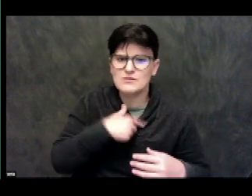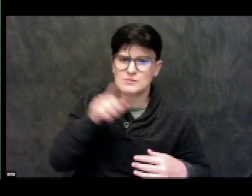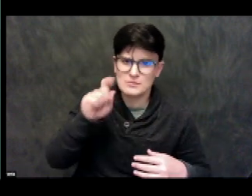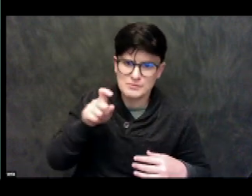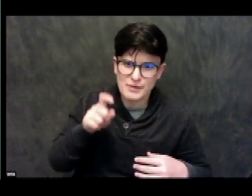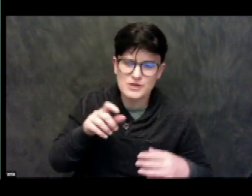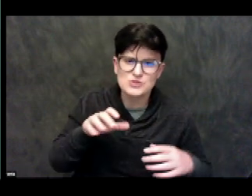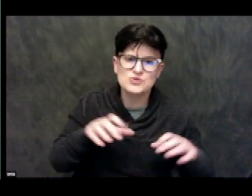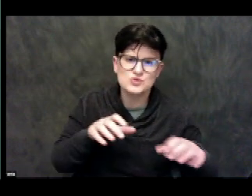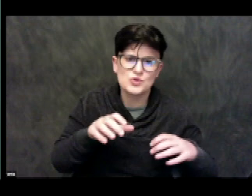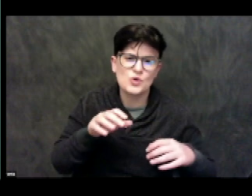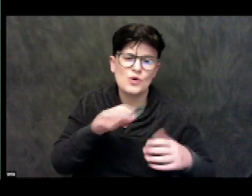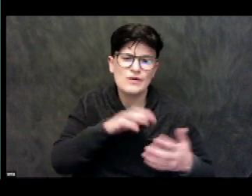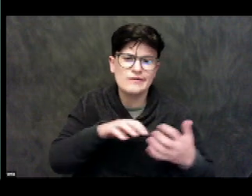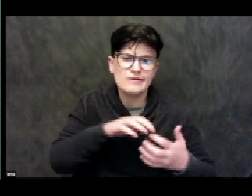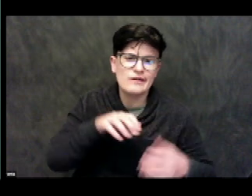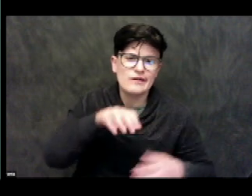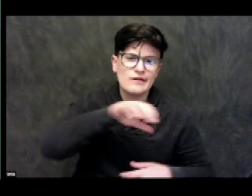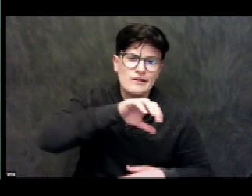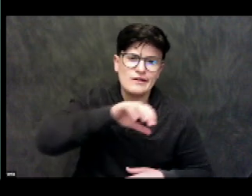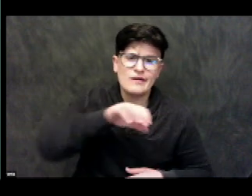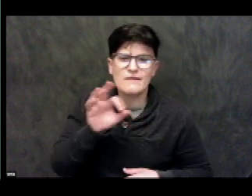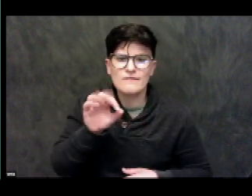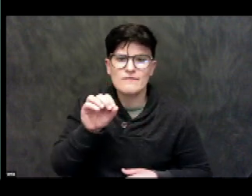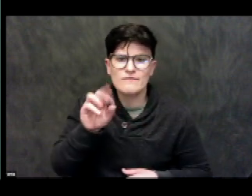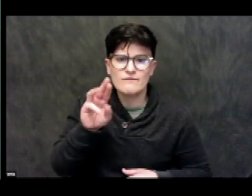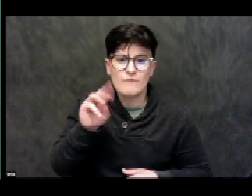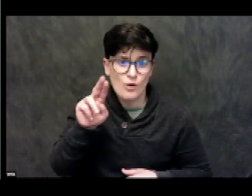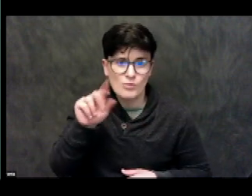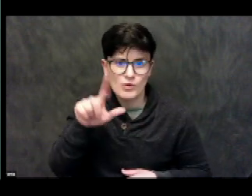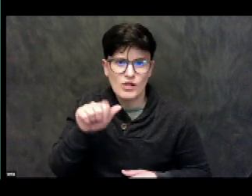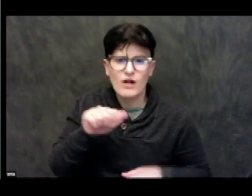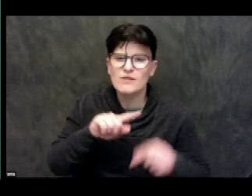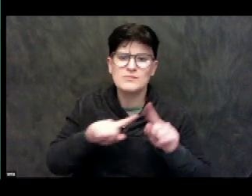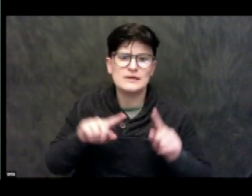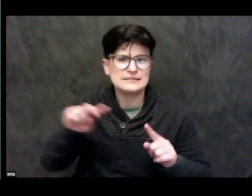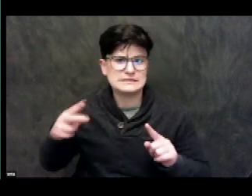but second one exclusively breastfed.